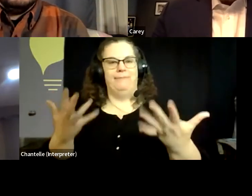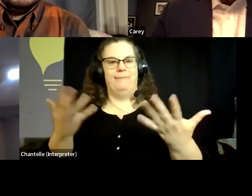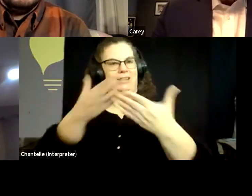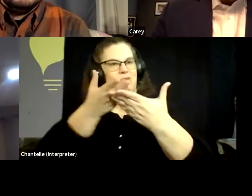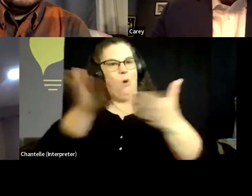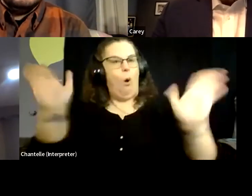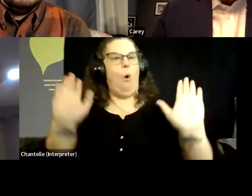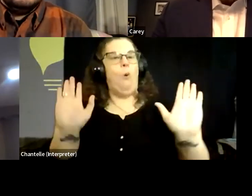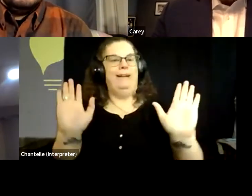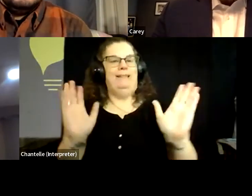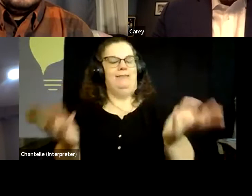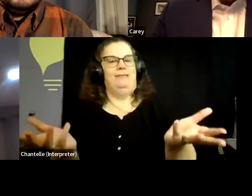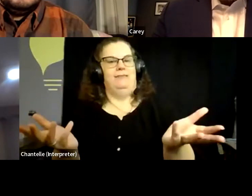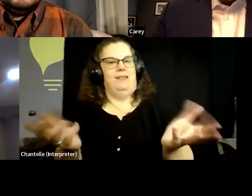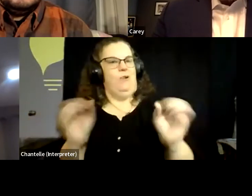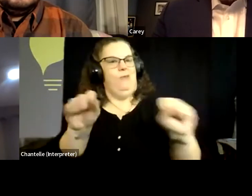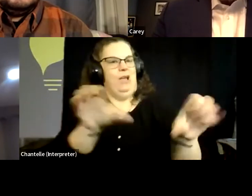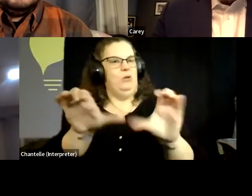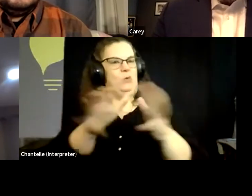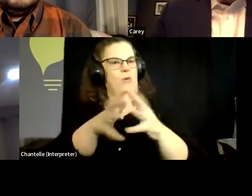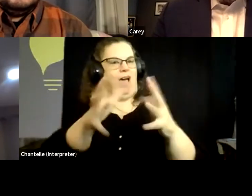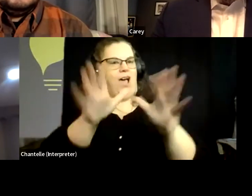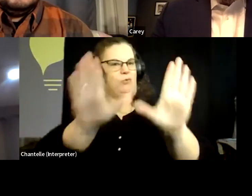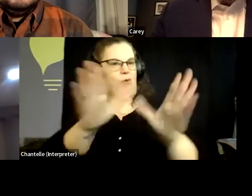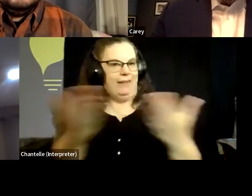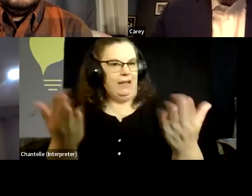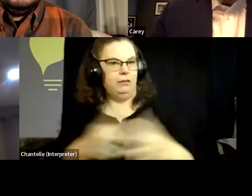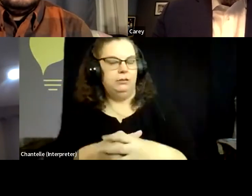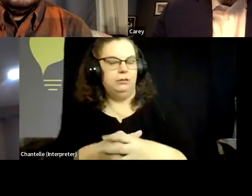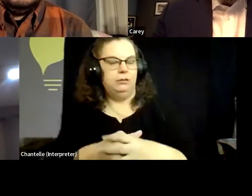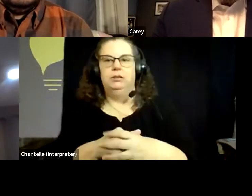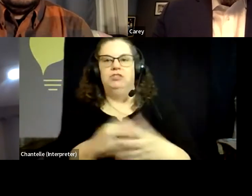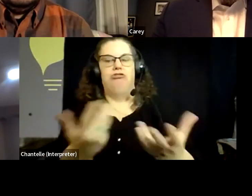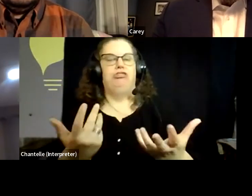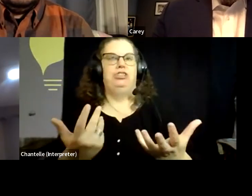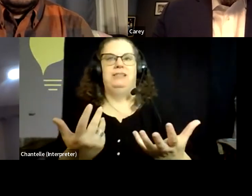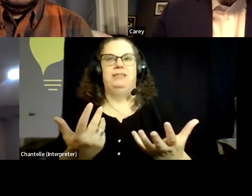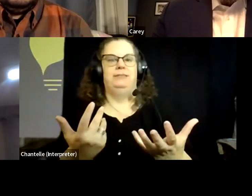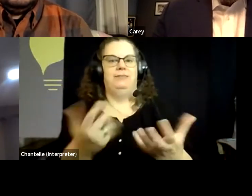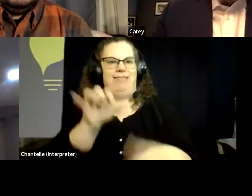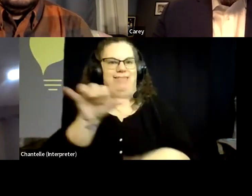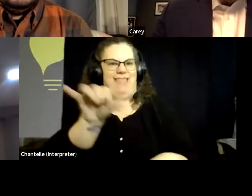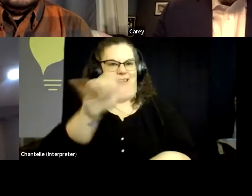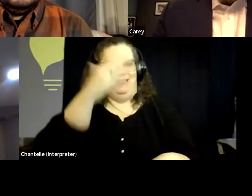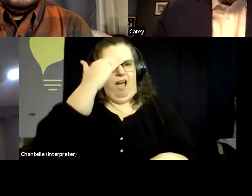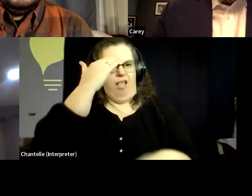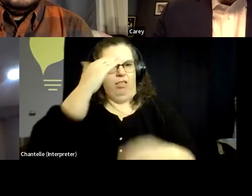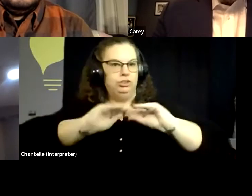to speak. We can do a lot of great things. It's just spreading that knowledge, I think, is the first and most important piece of that